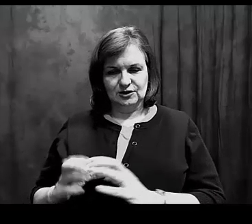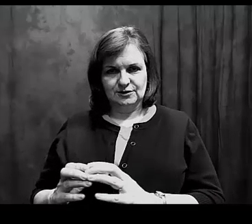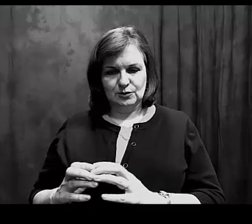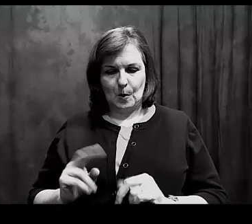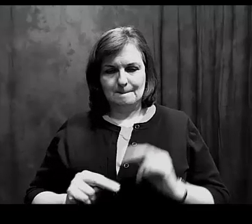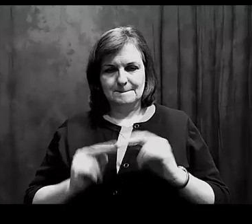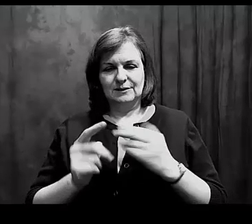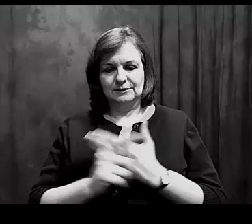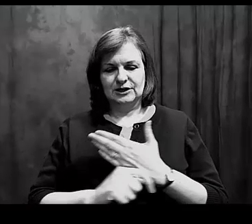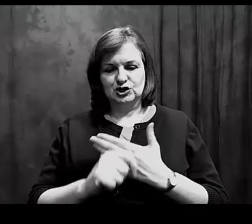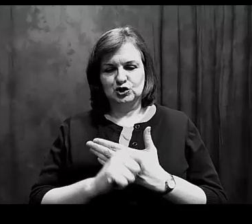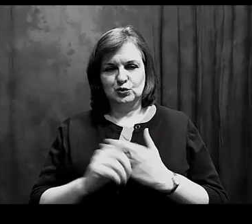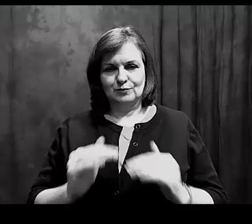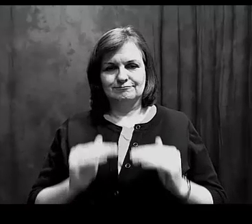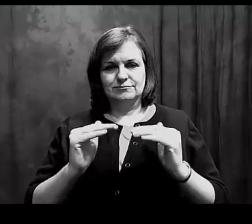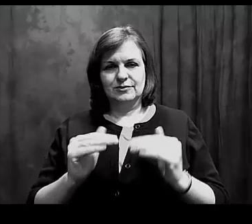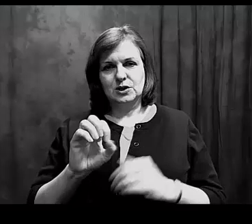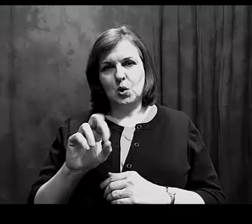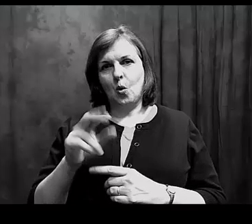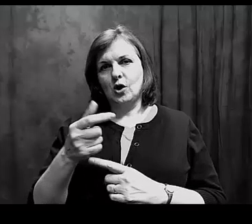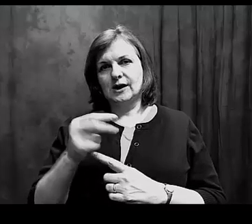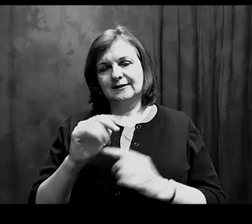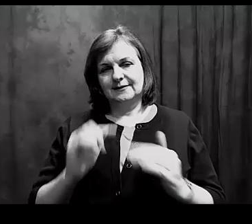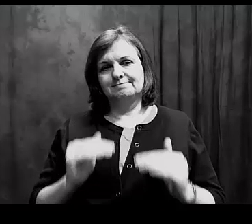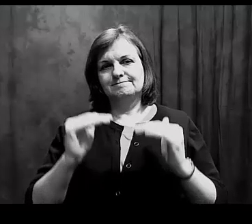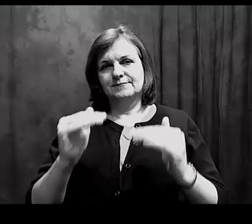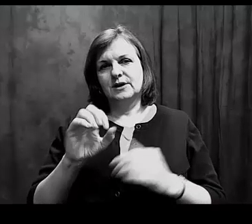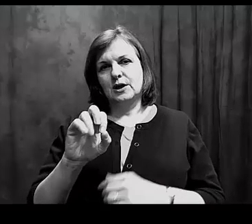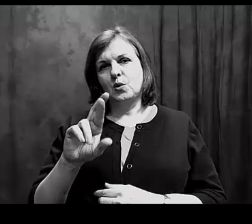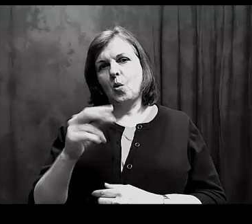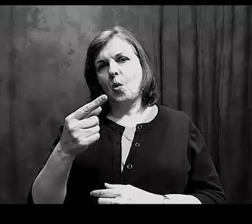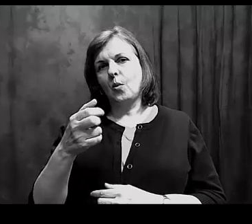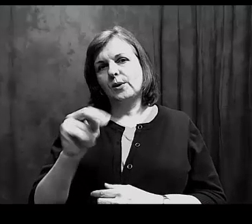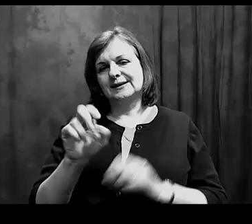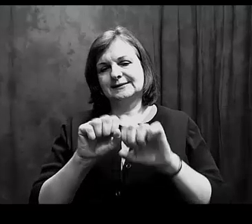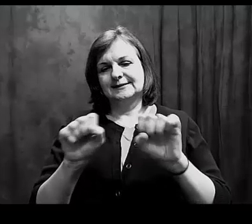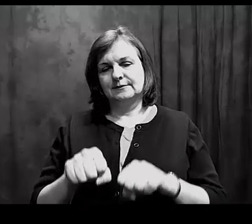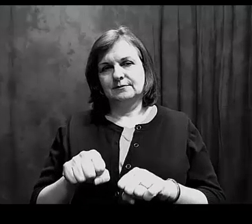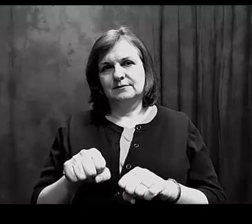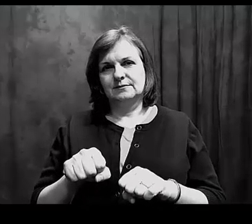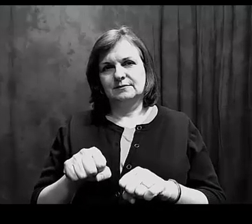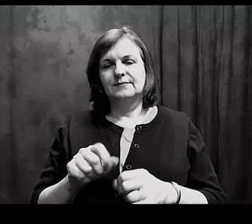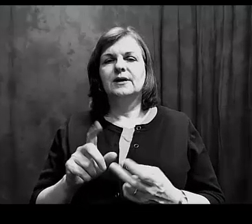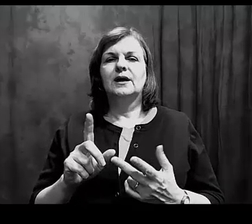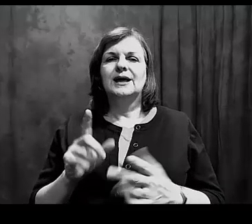we look at all of them is being organized into tissues so we're going to have to take that multicellular feature